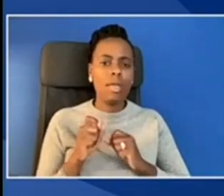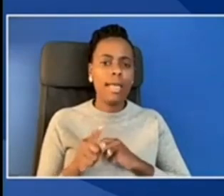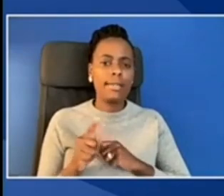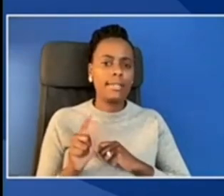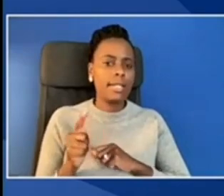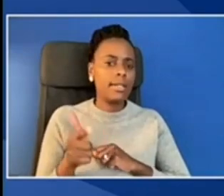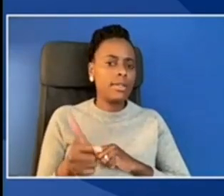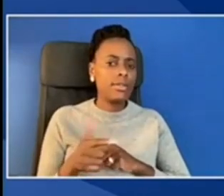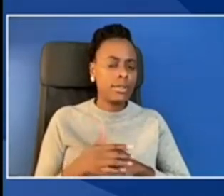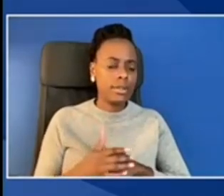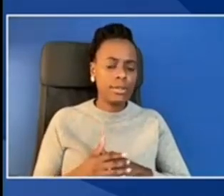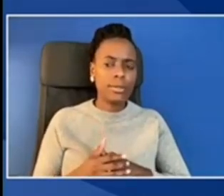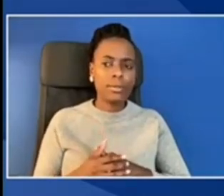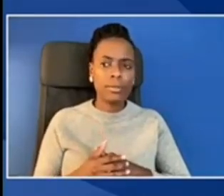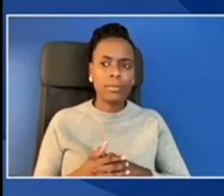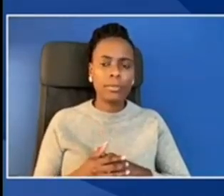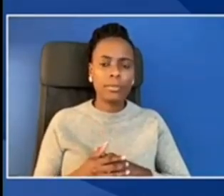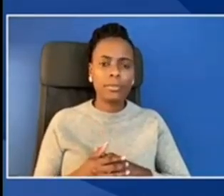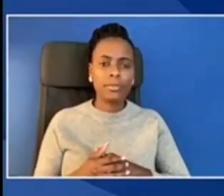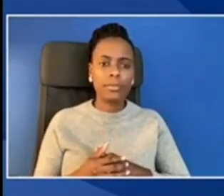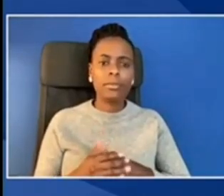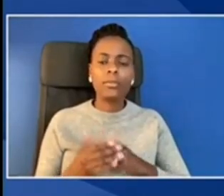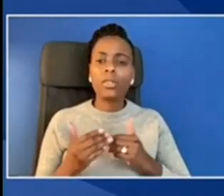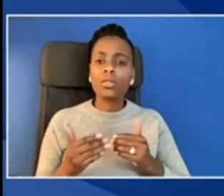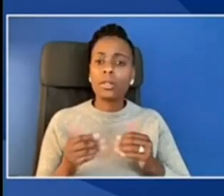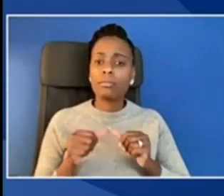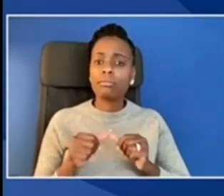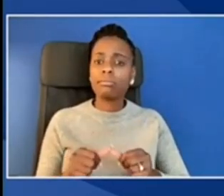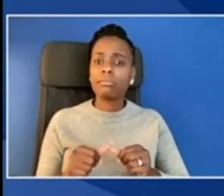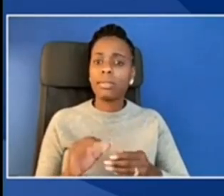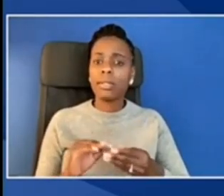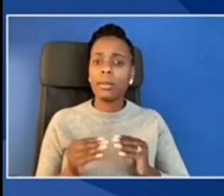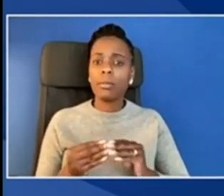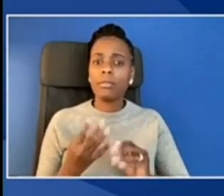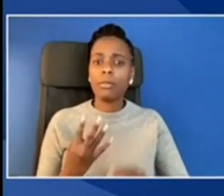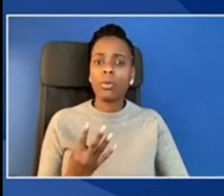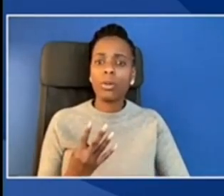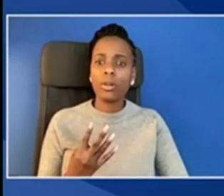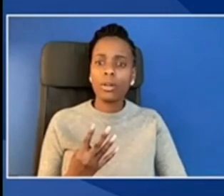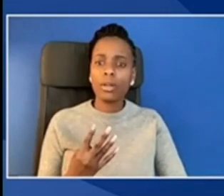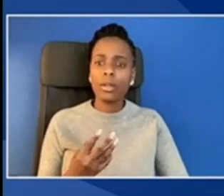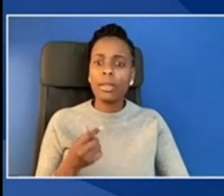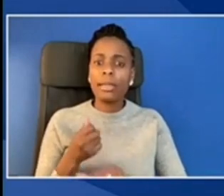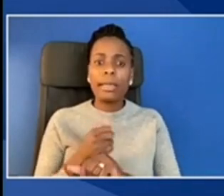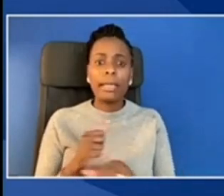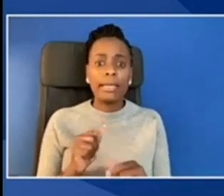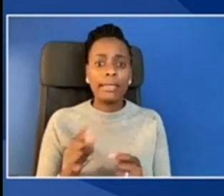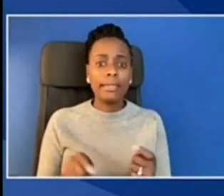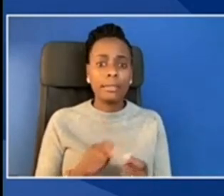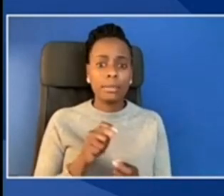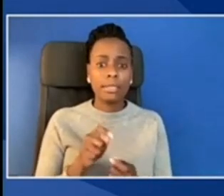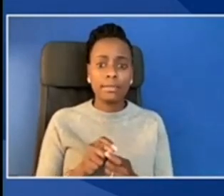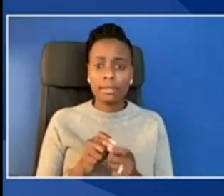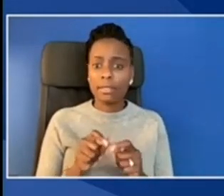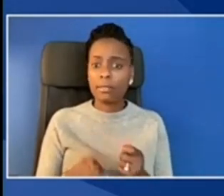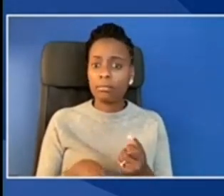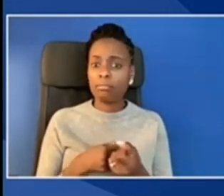So moving on to number four. Any specifics that can help inform the